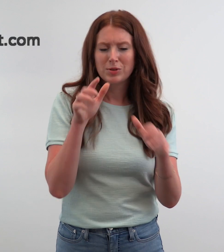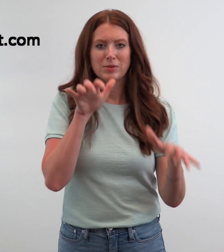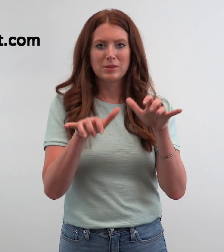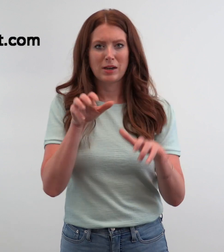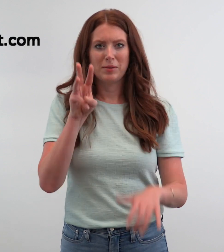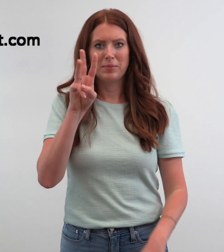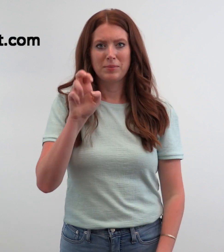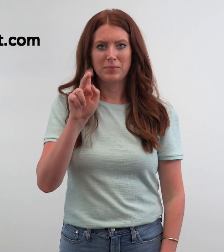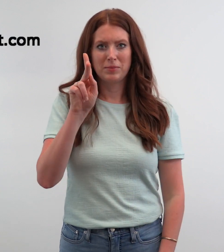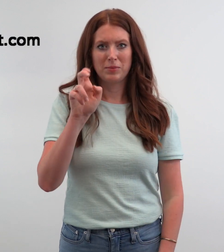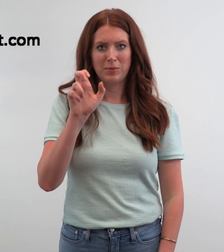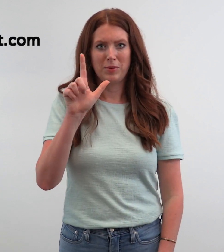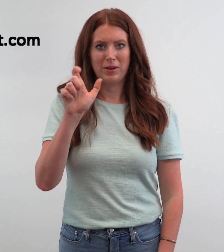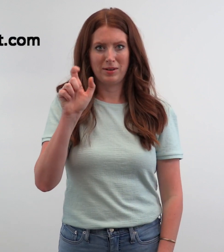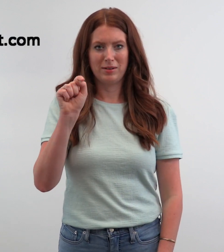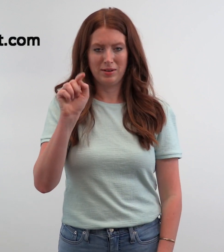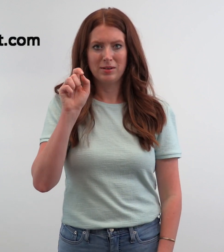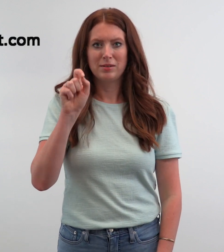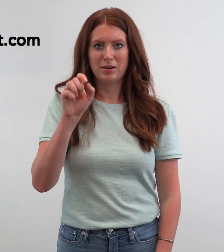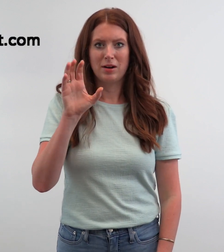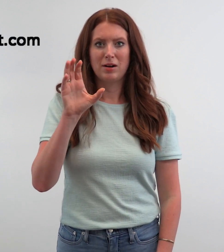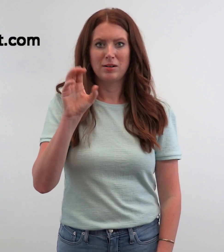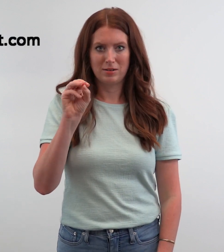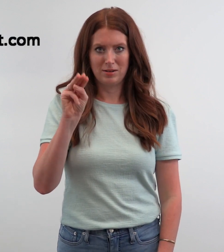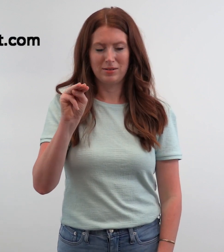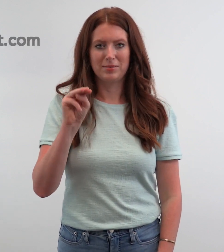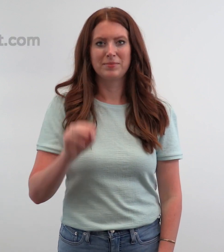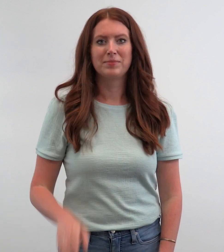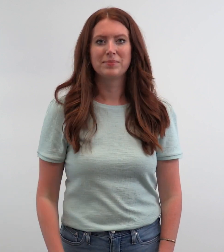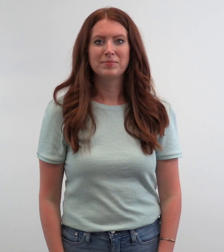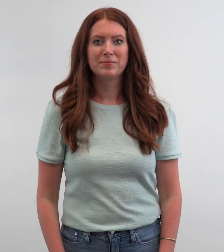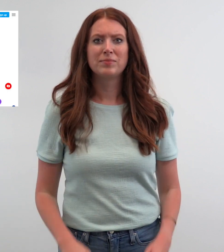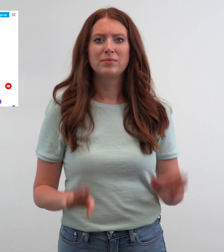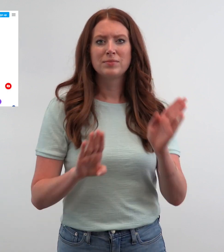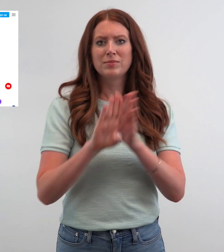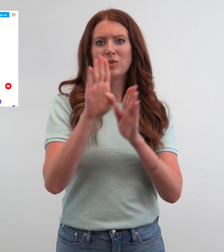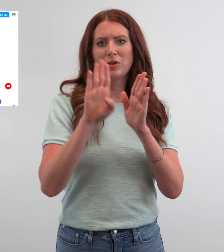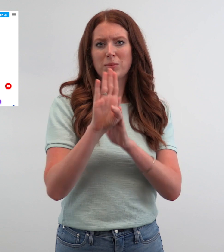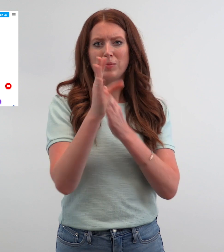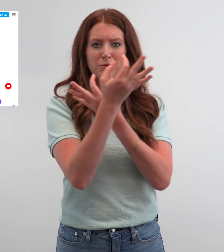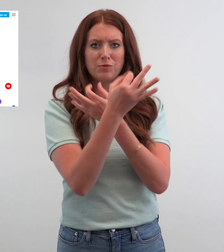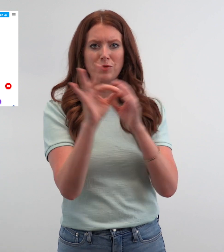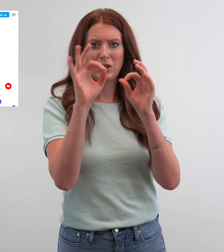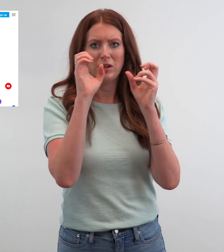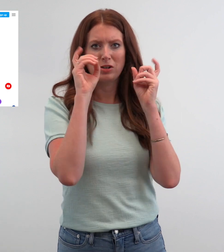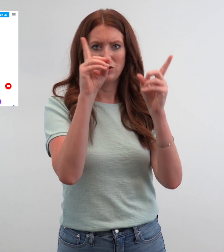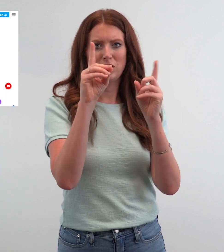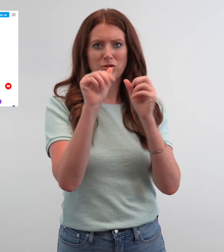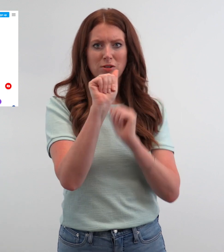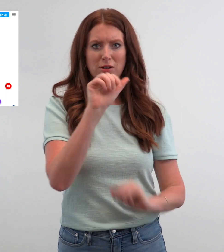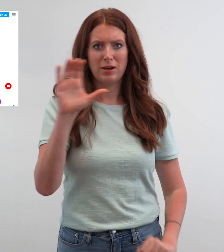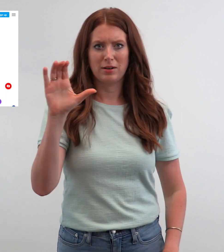So what you need to do is go to Wakelet.com, develop your free educator